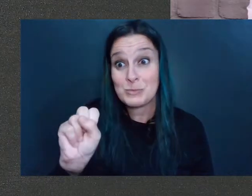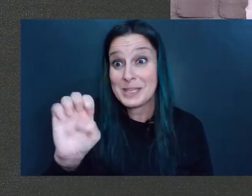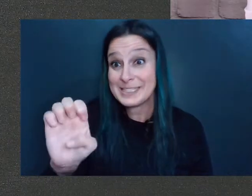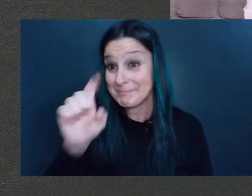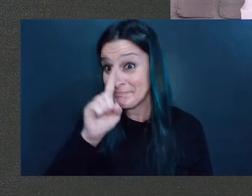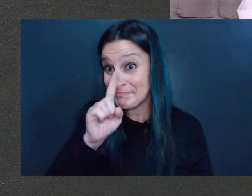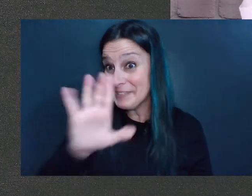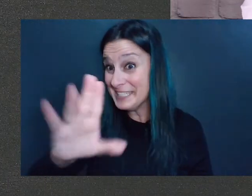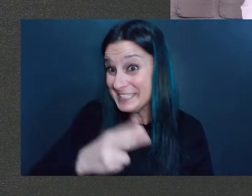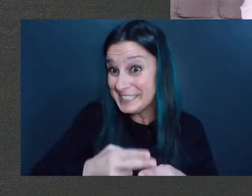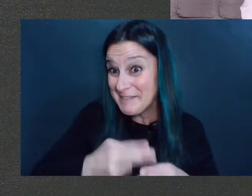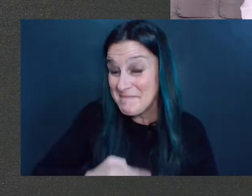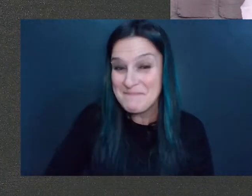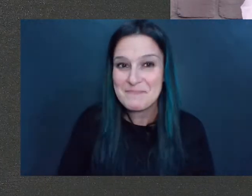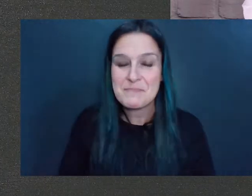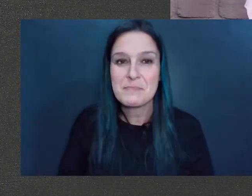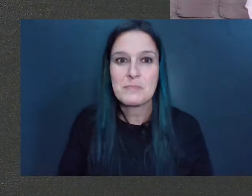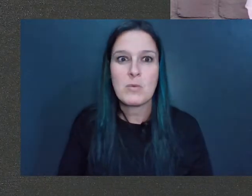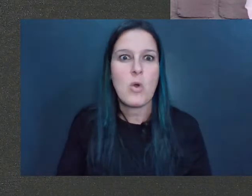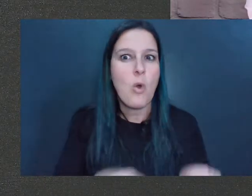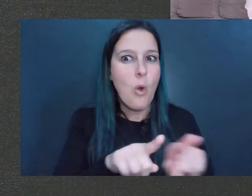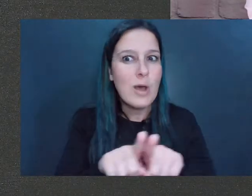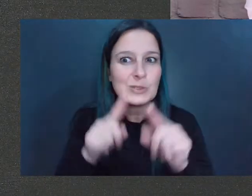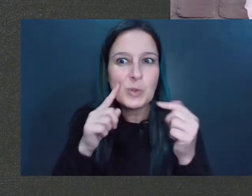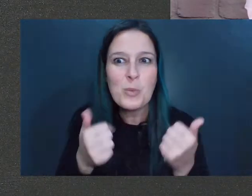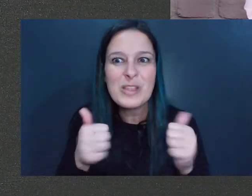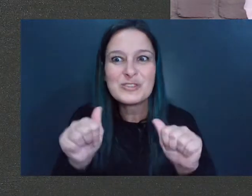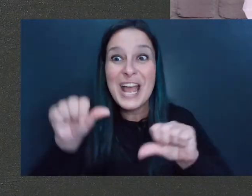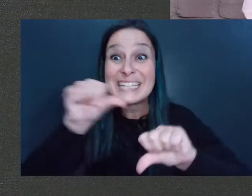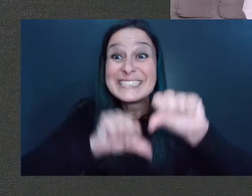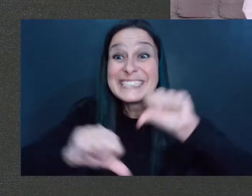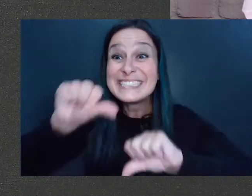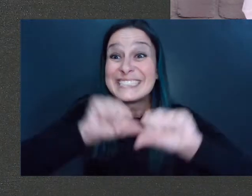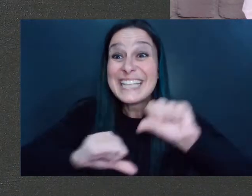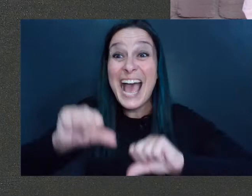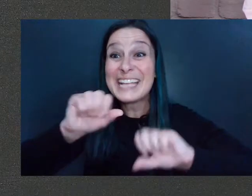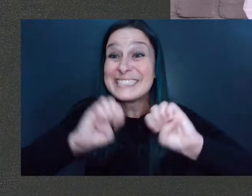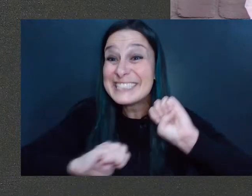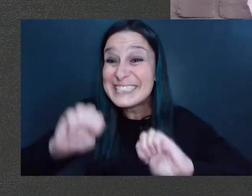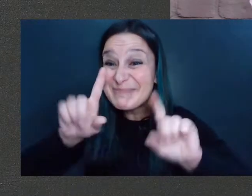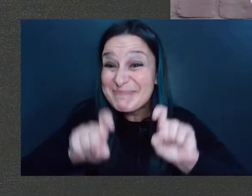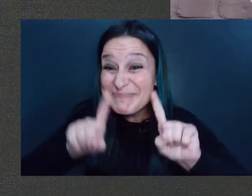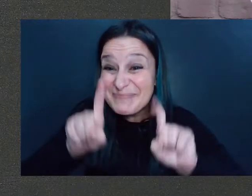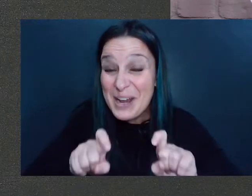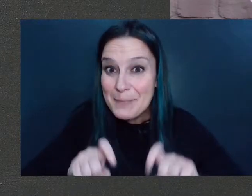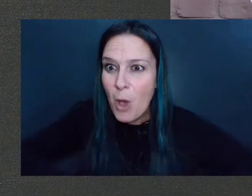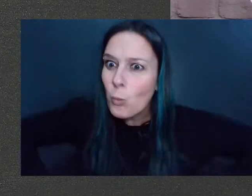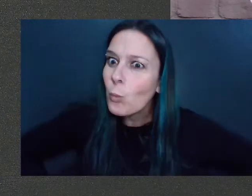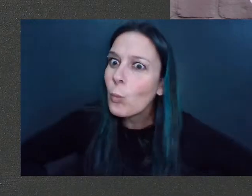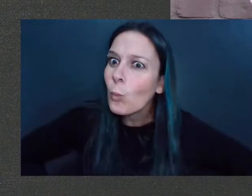He'll even try us science experiment. Wait a minute.